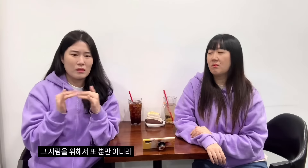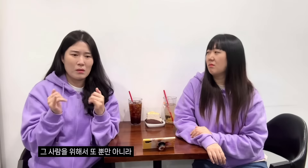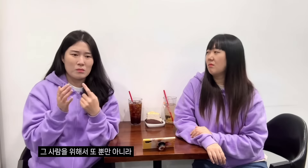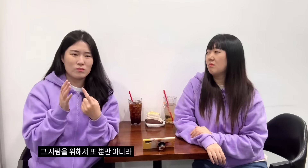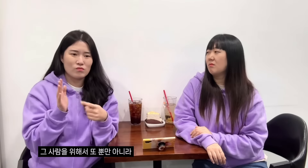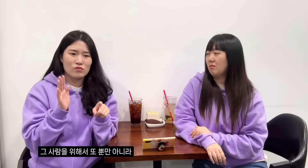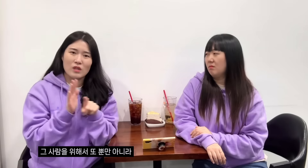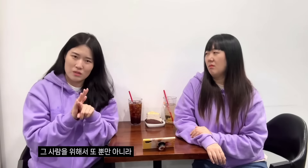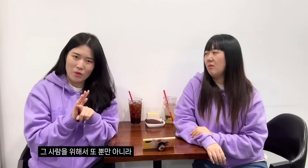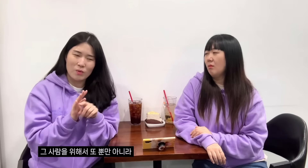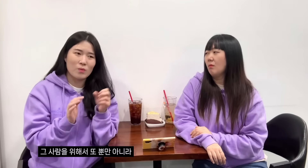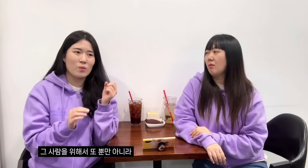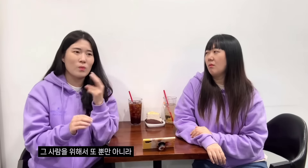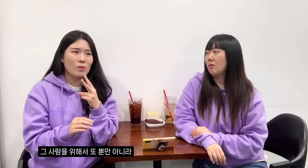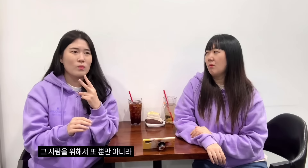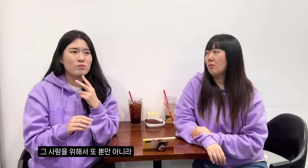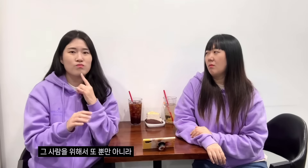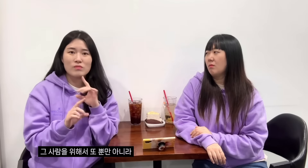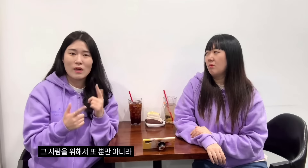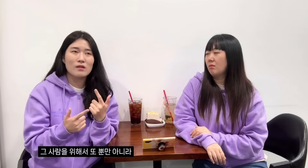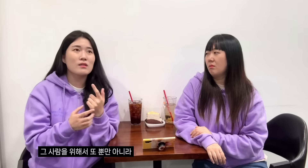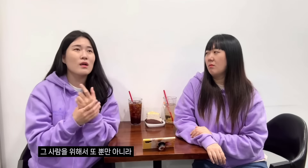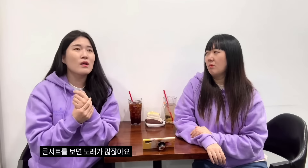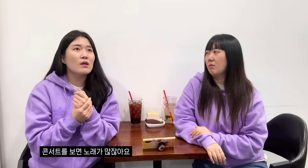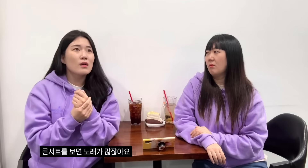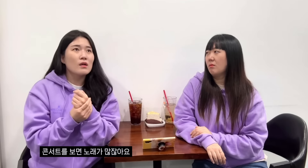Not only for that person,